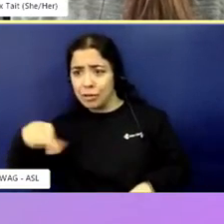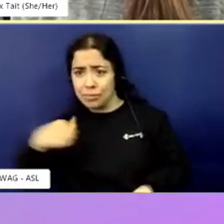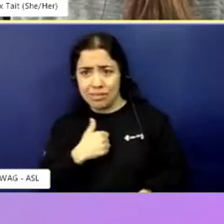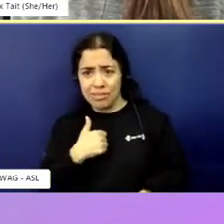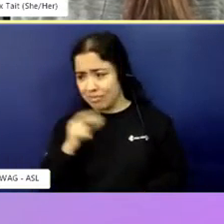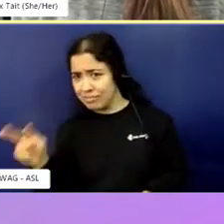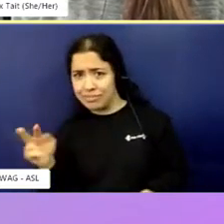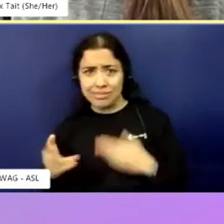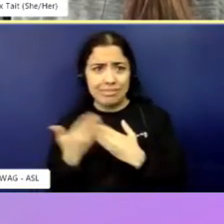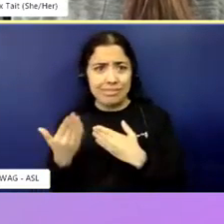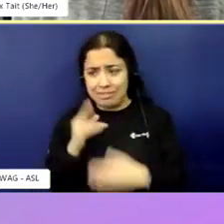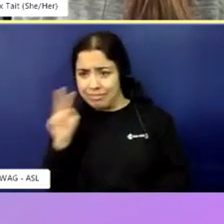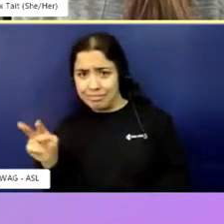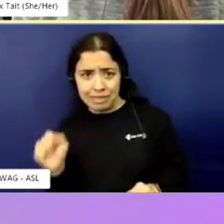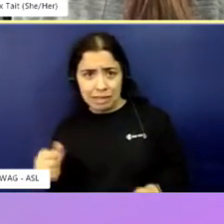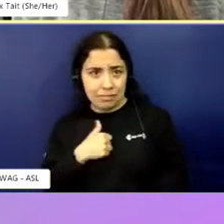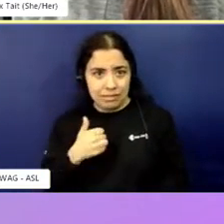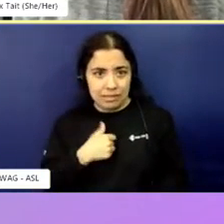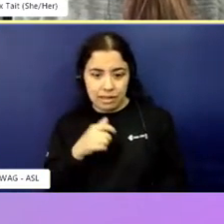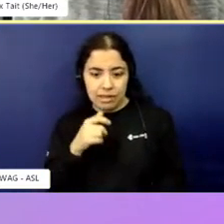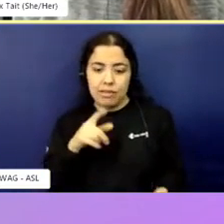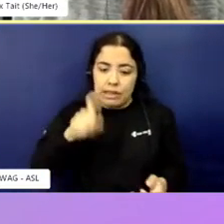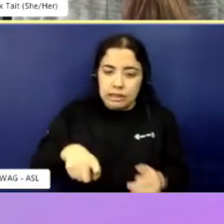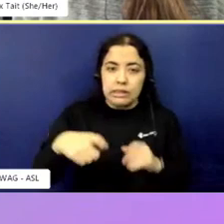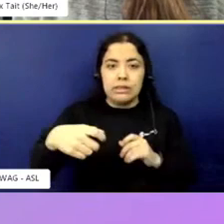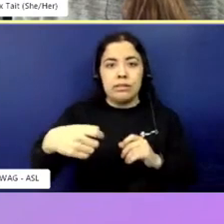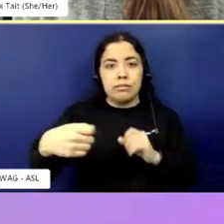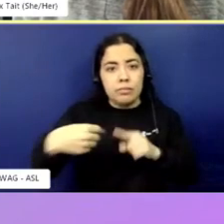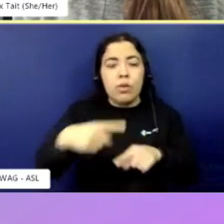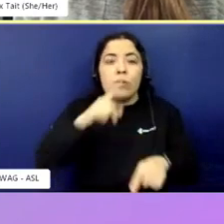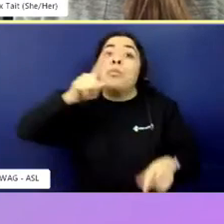they only know the standard info which I could find in a